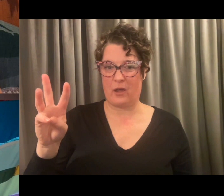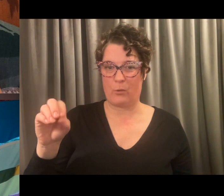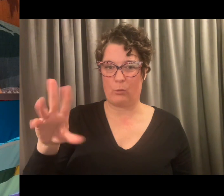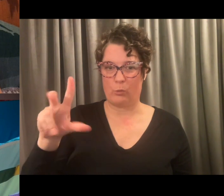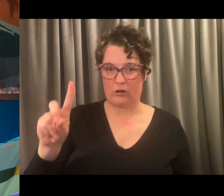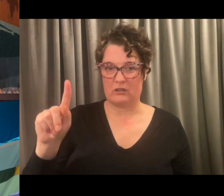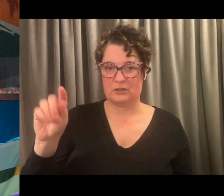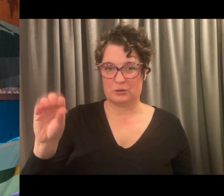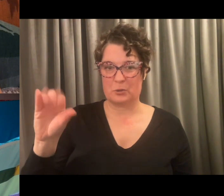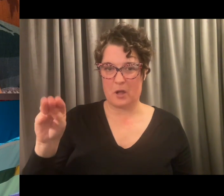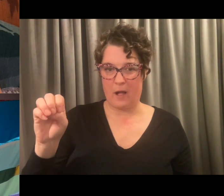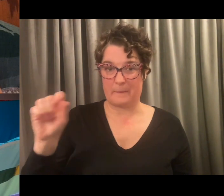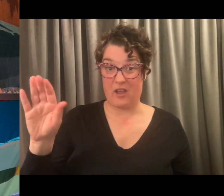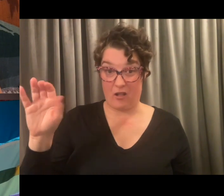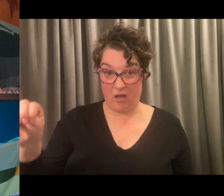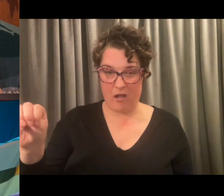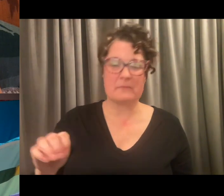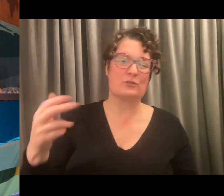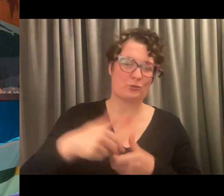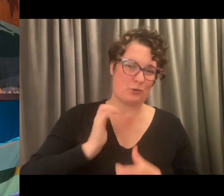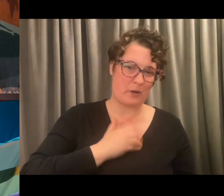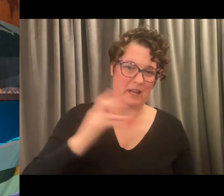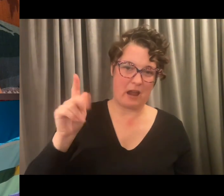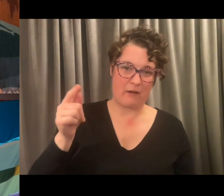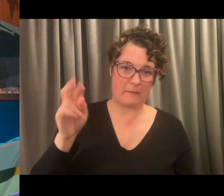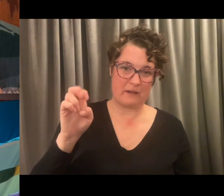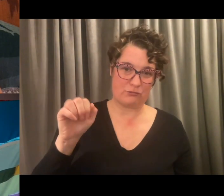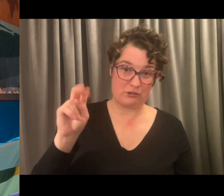And thanks to everyone who's rated and reviewed the podcast and the planner.